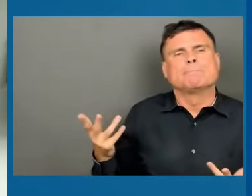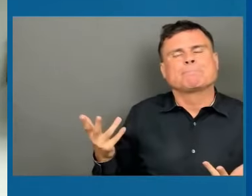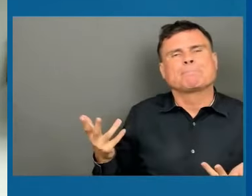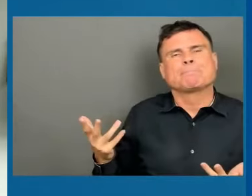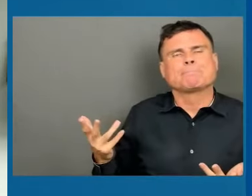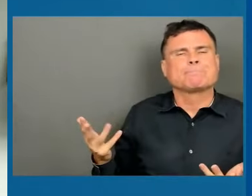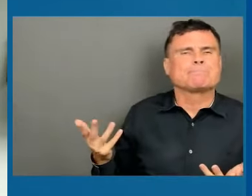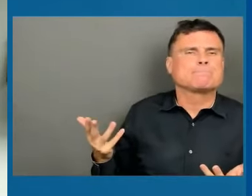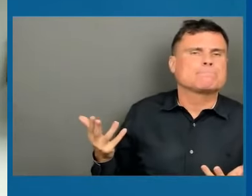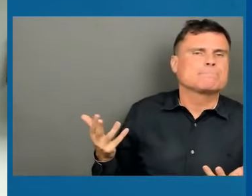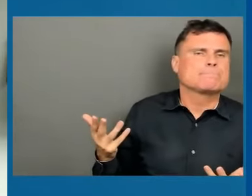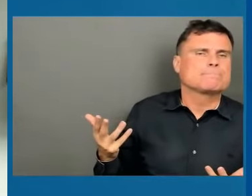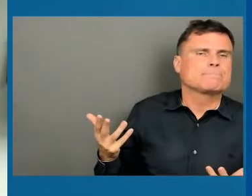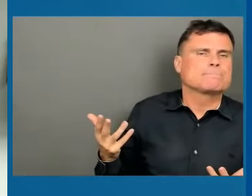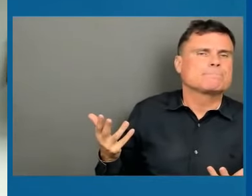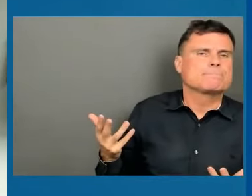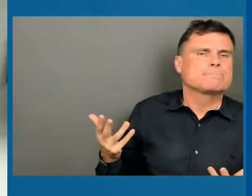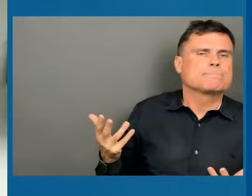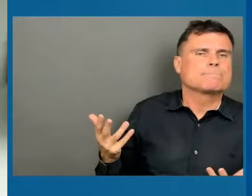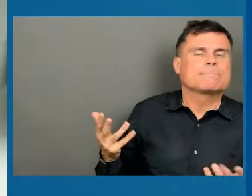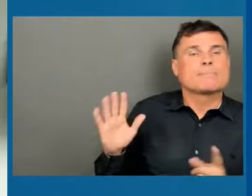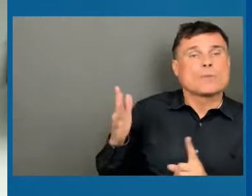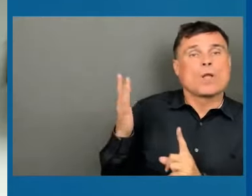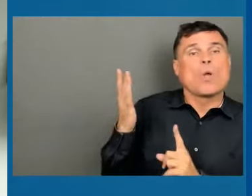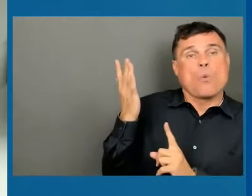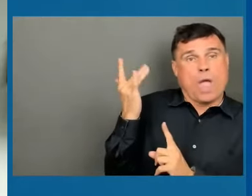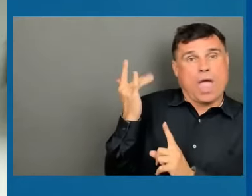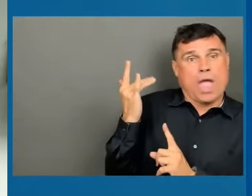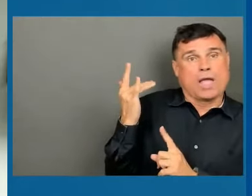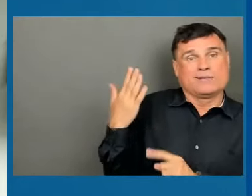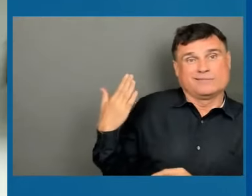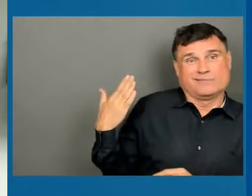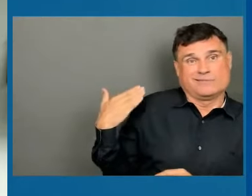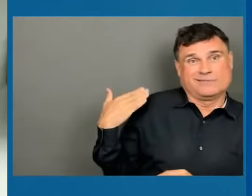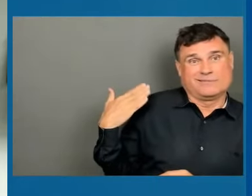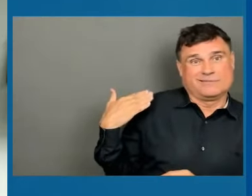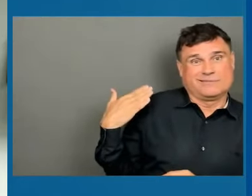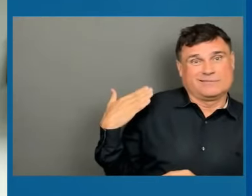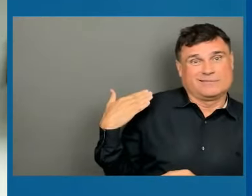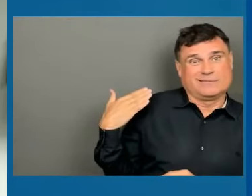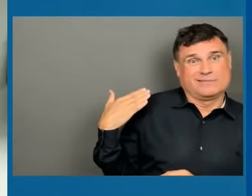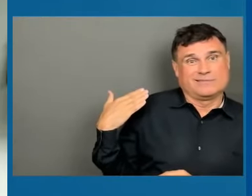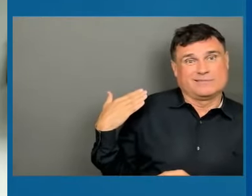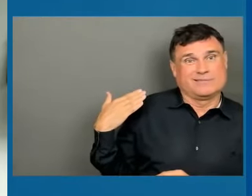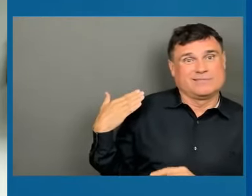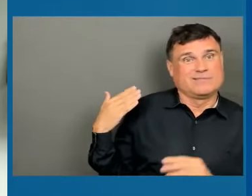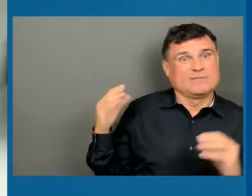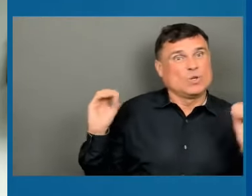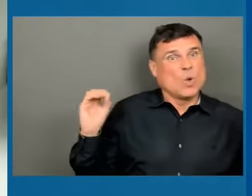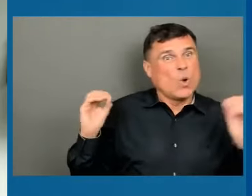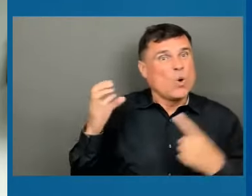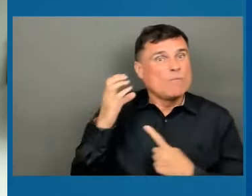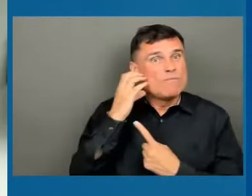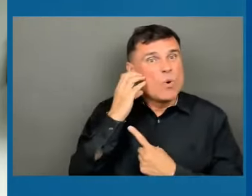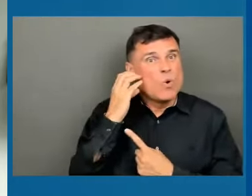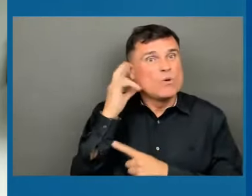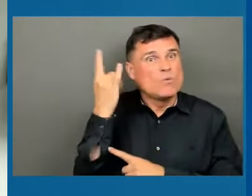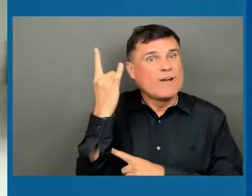this week we didn't have access to phone, text, Internet, anything like that. So if you